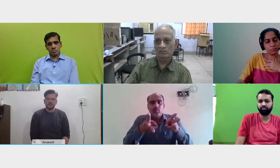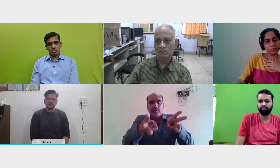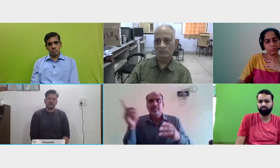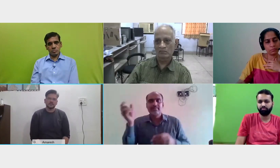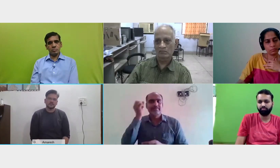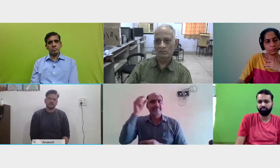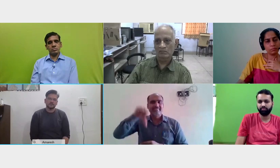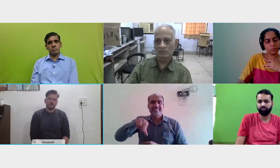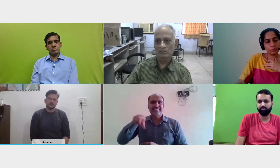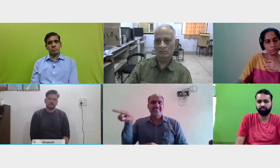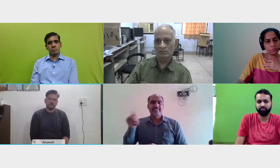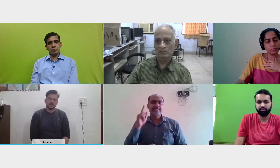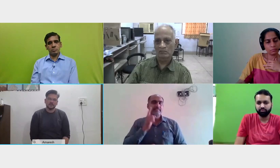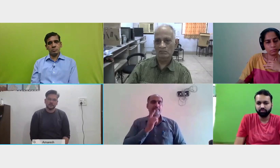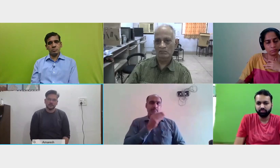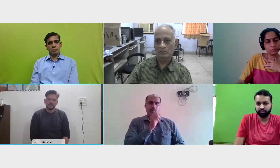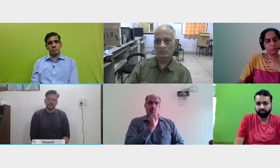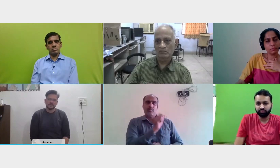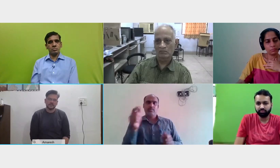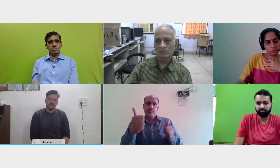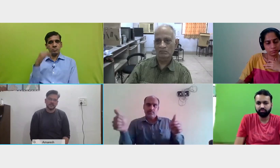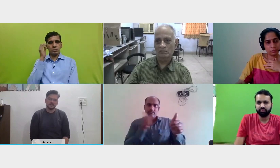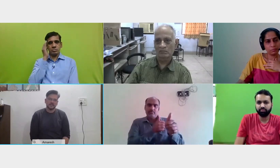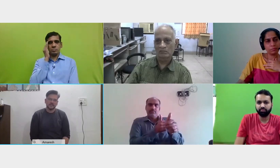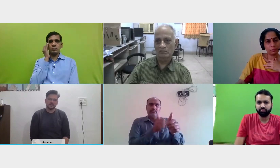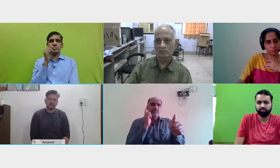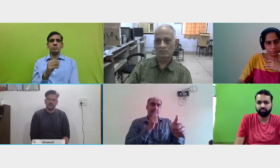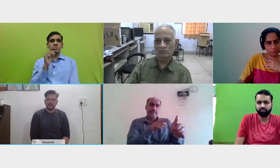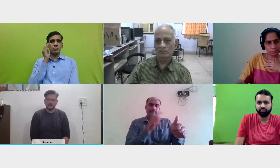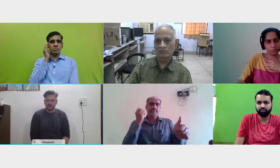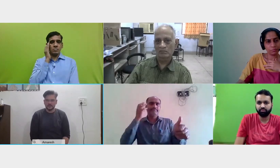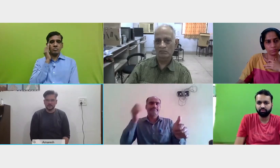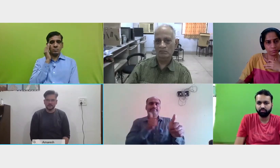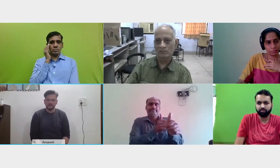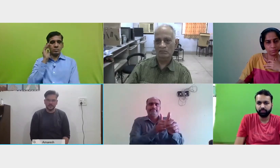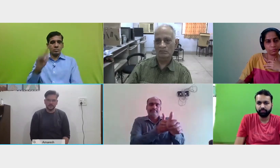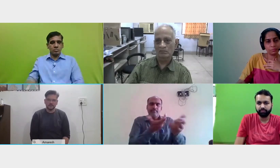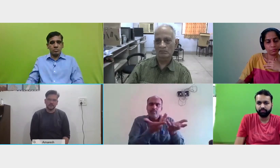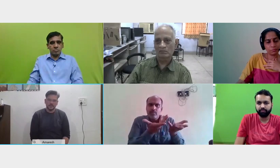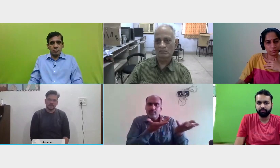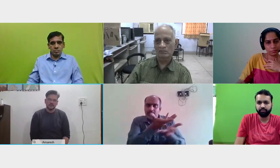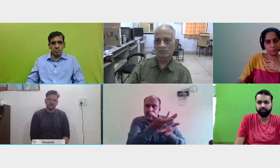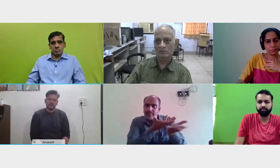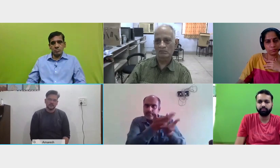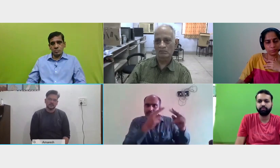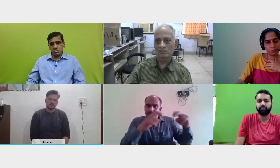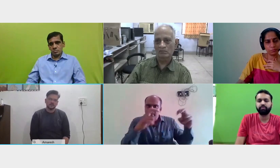used so you know like organizations like ish and all that they are creating lot of videos